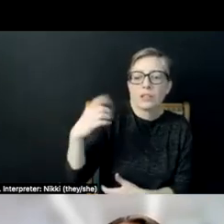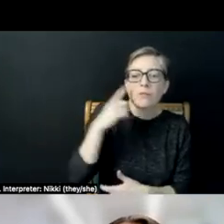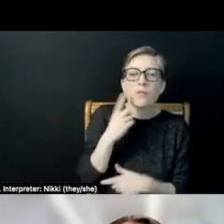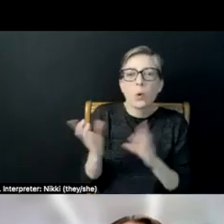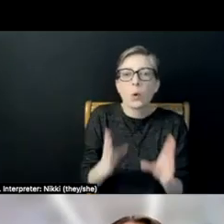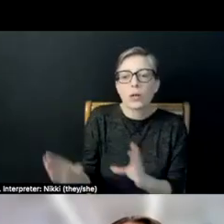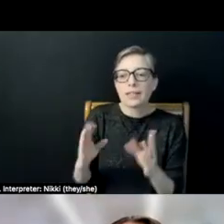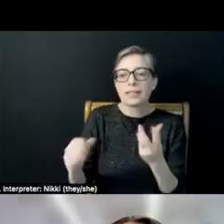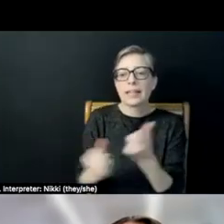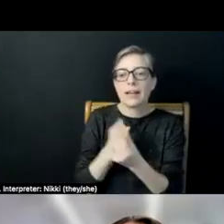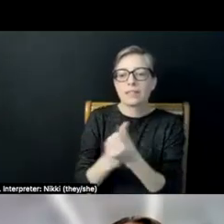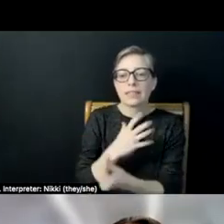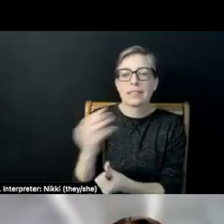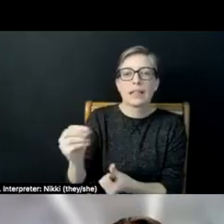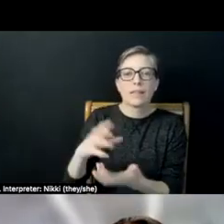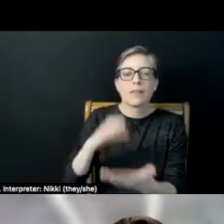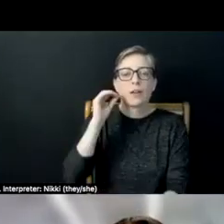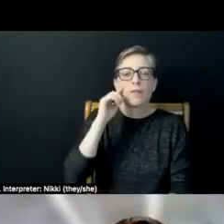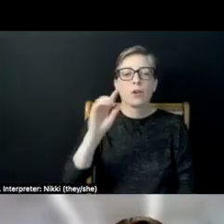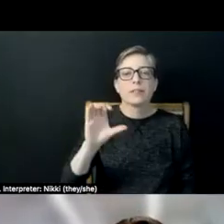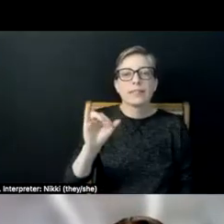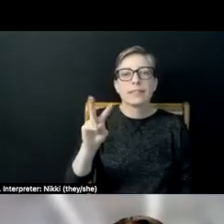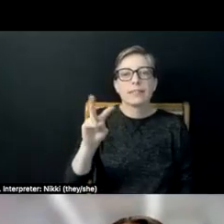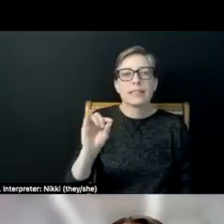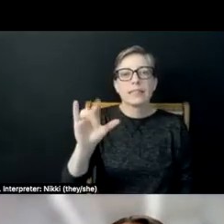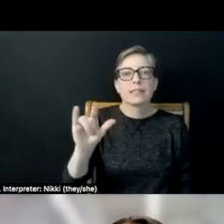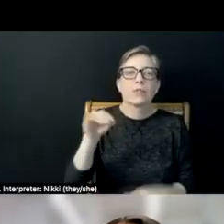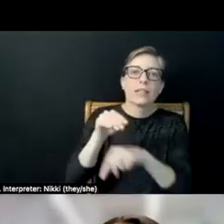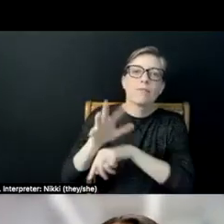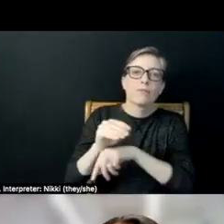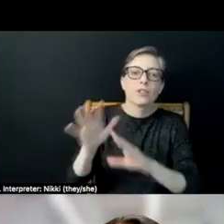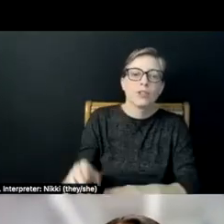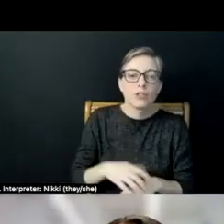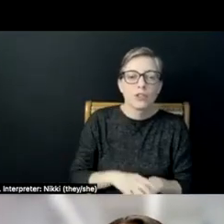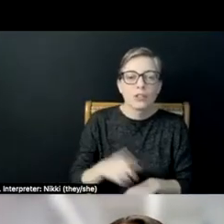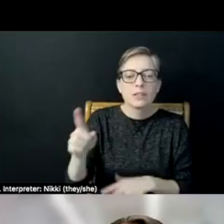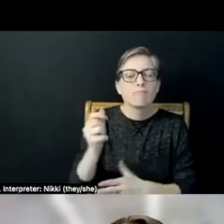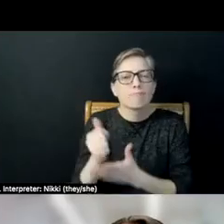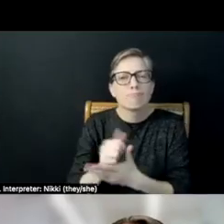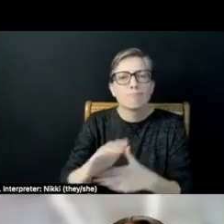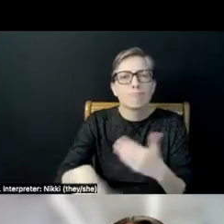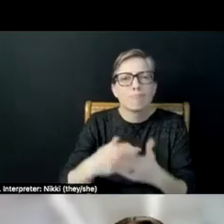issues of inclusion to the forefront of all communities. He has significant experience working at the intersection of